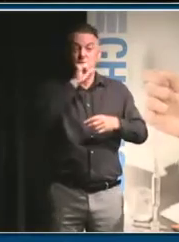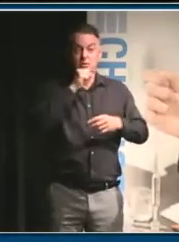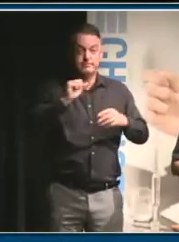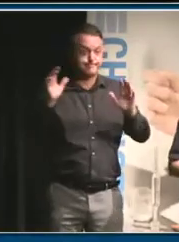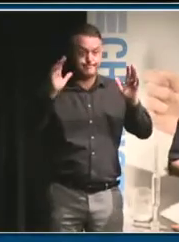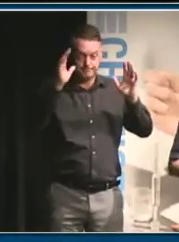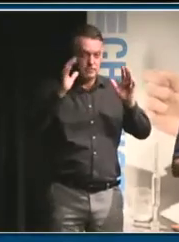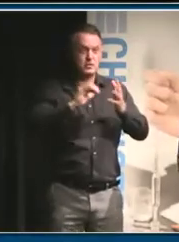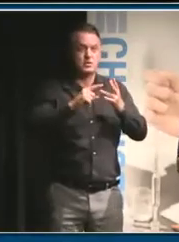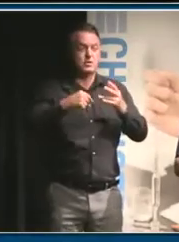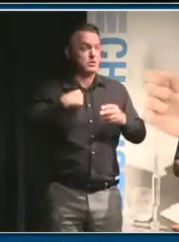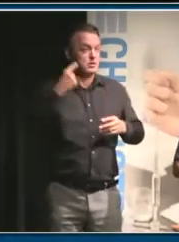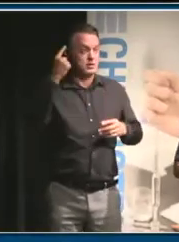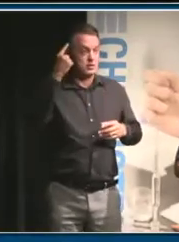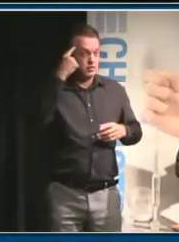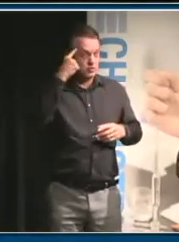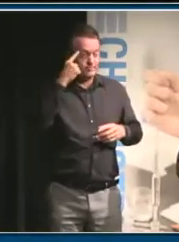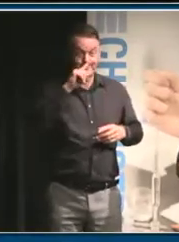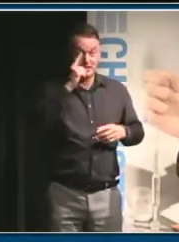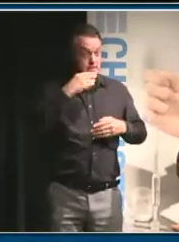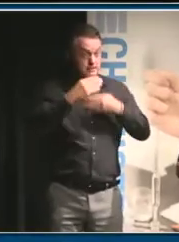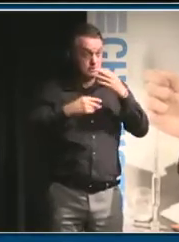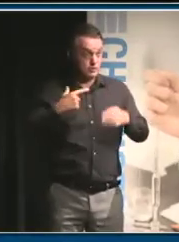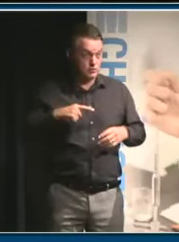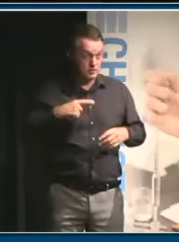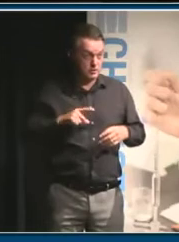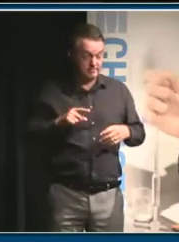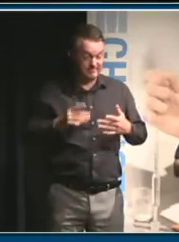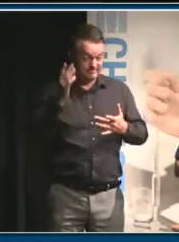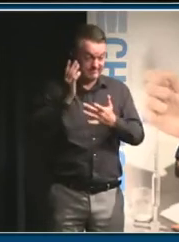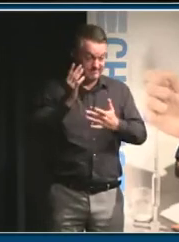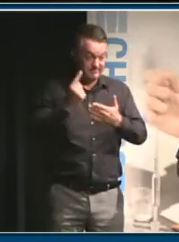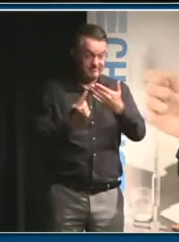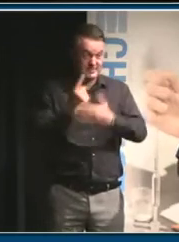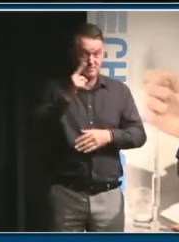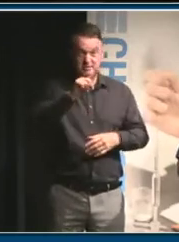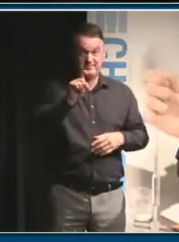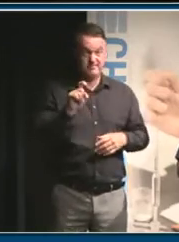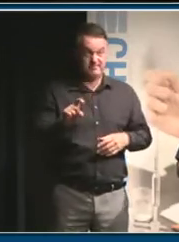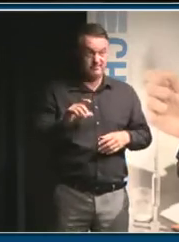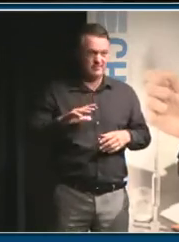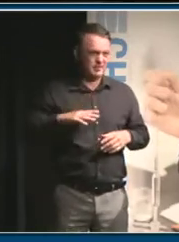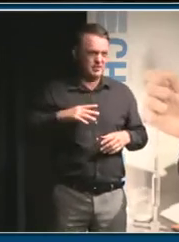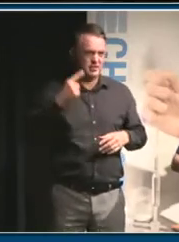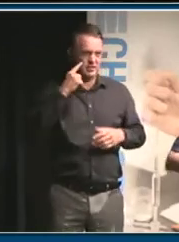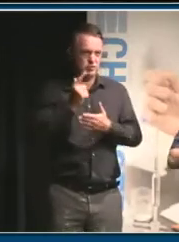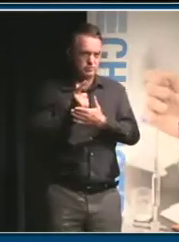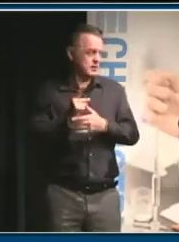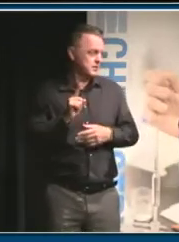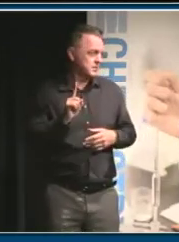and so I thought about again I can't explain why we do these things. So it's still a mystery that I don't want to think too much about but I said “If I can